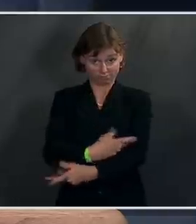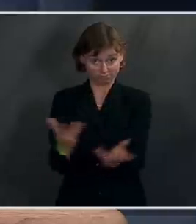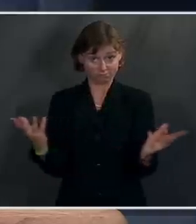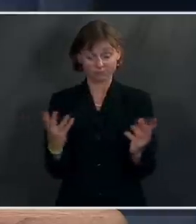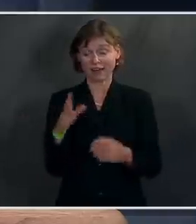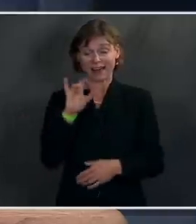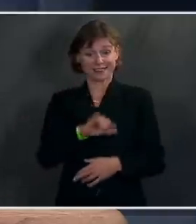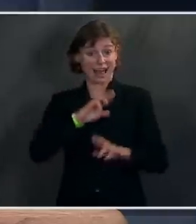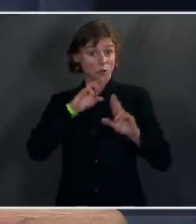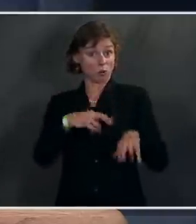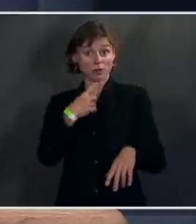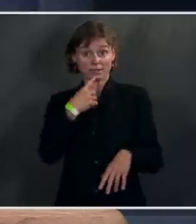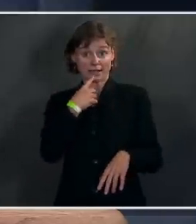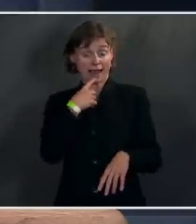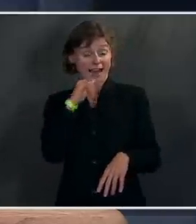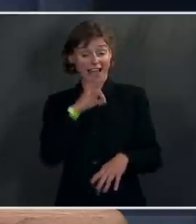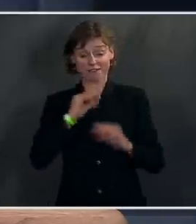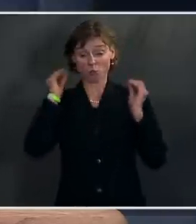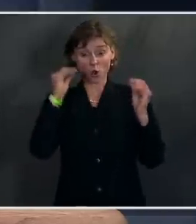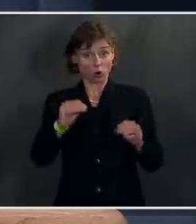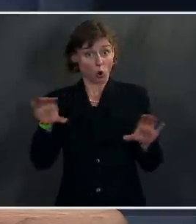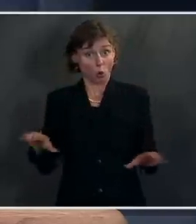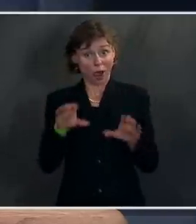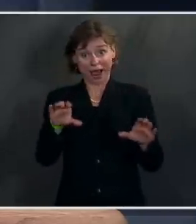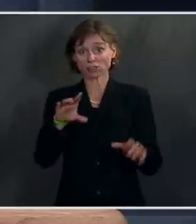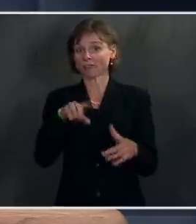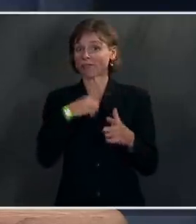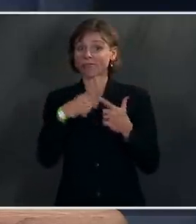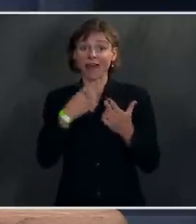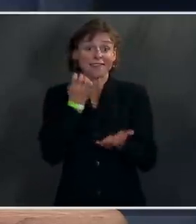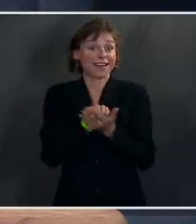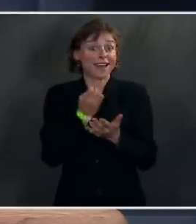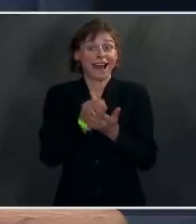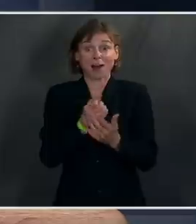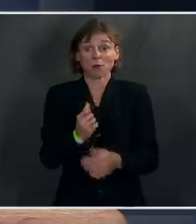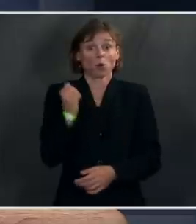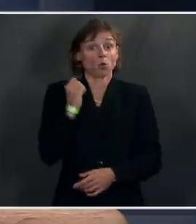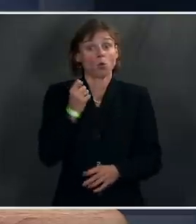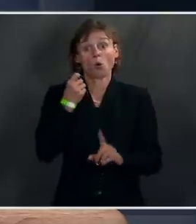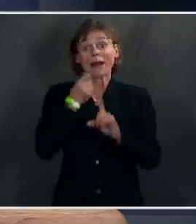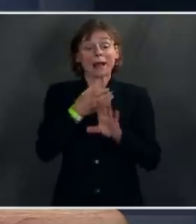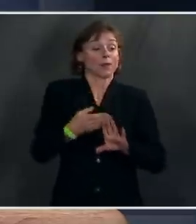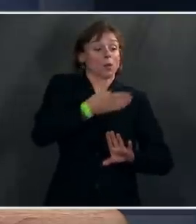our economy won't reach pandemic levels until 2025. That's too long.